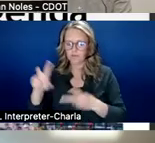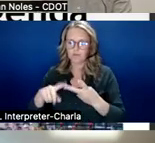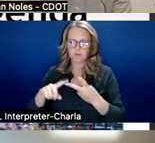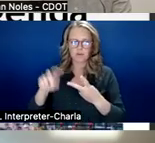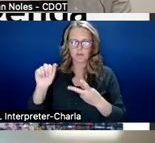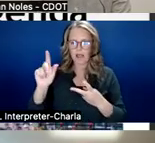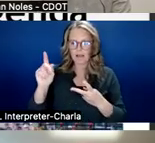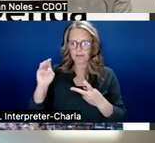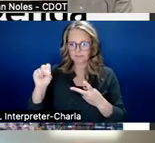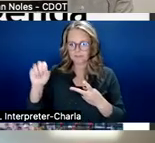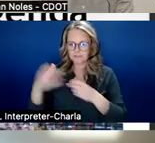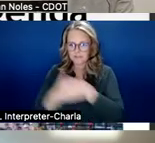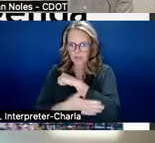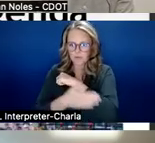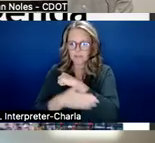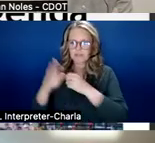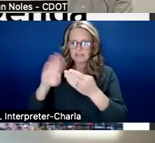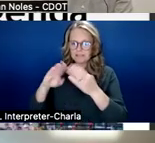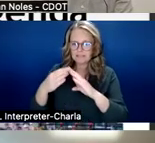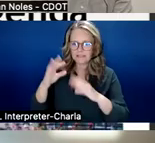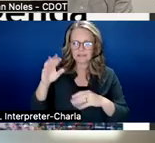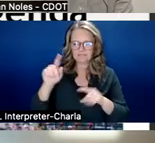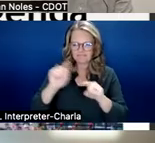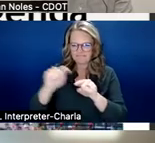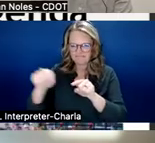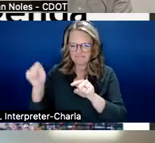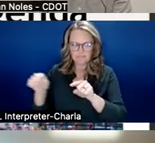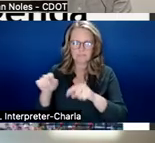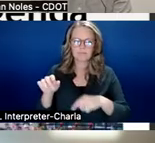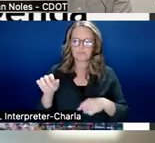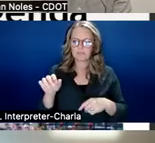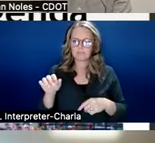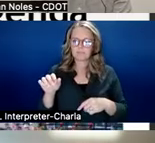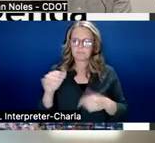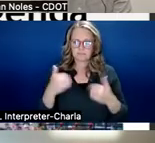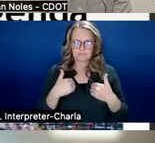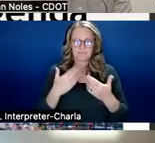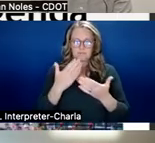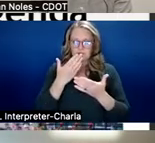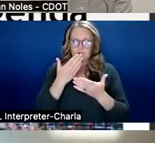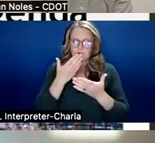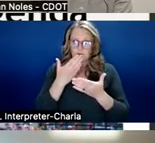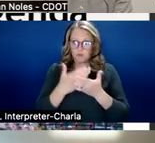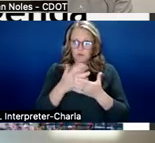city of Federal Heights, Dr. Cogan, of course, our TD. So we have some good things to share there